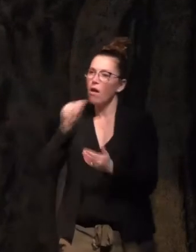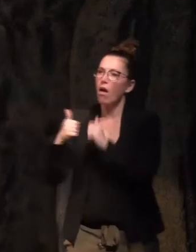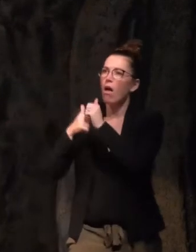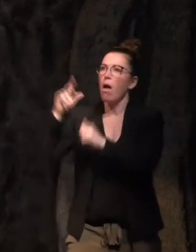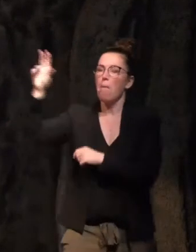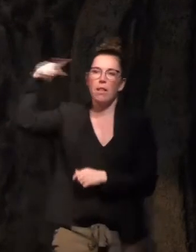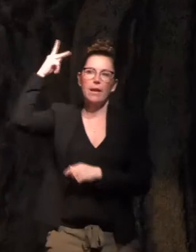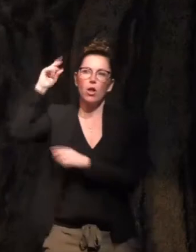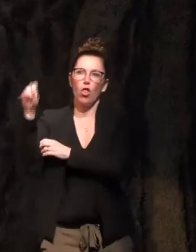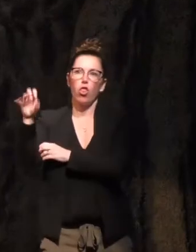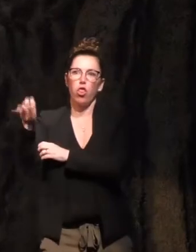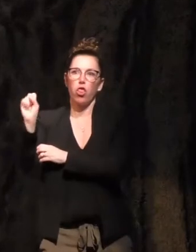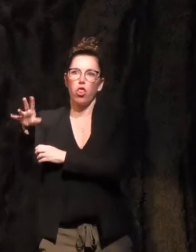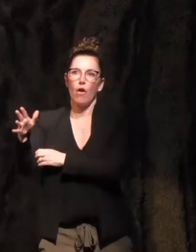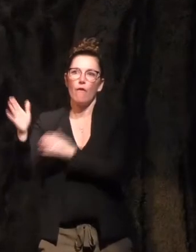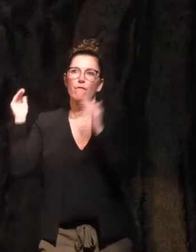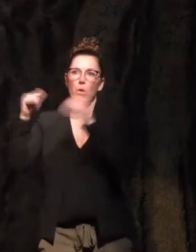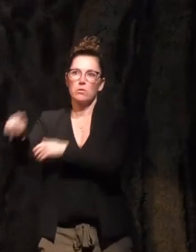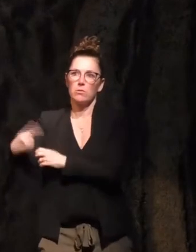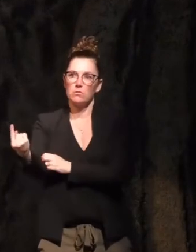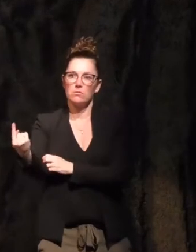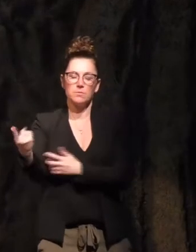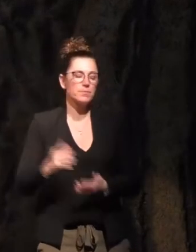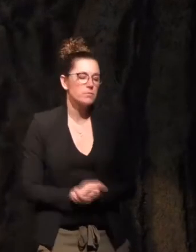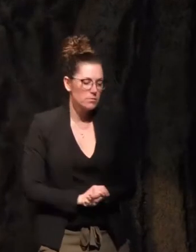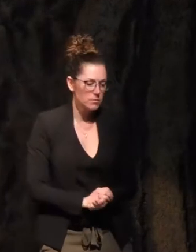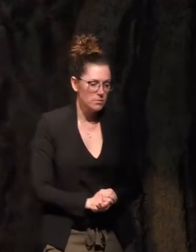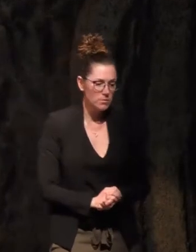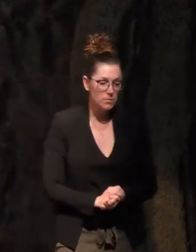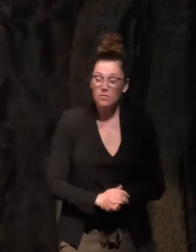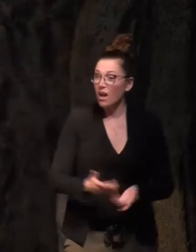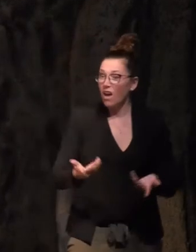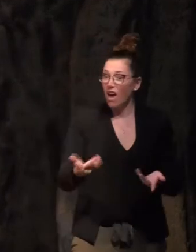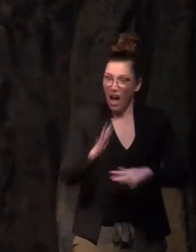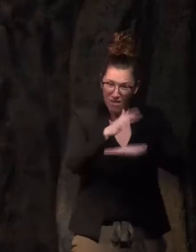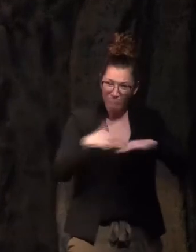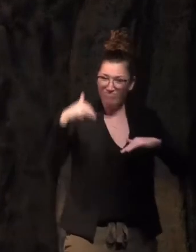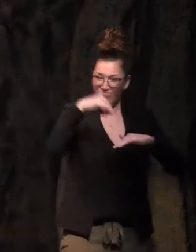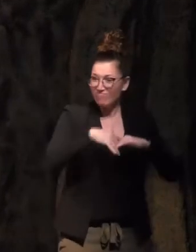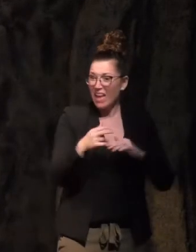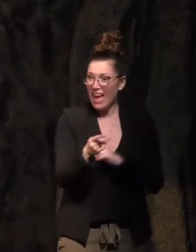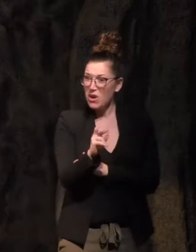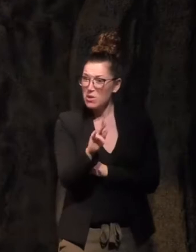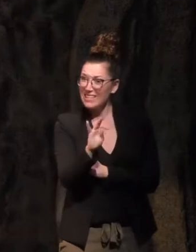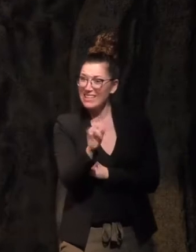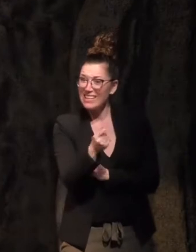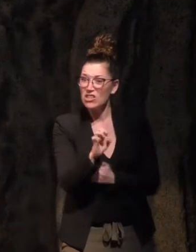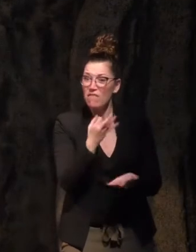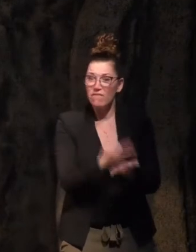Indigenous Theater department is denied funding for the second year in a row by a government who has staked their moral and ethical claim to power